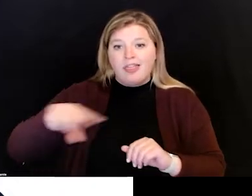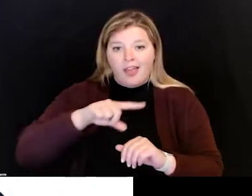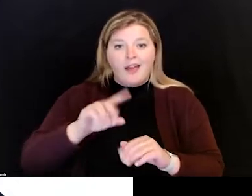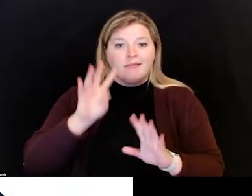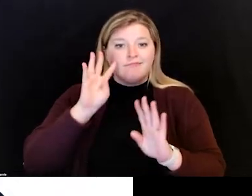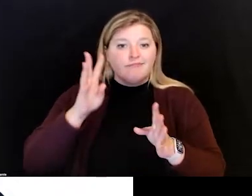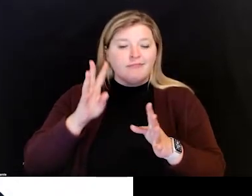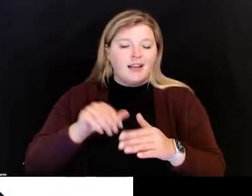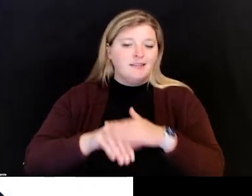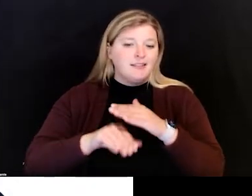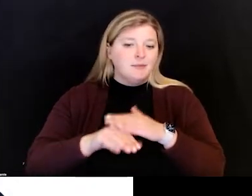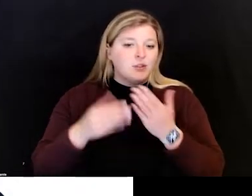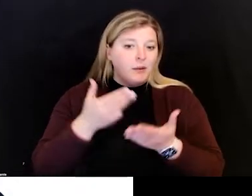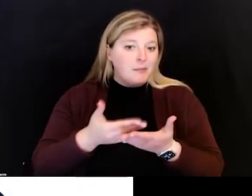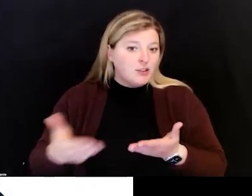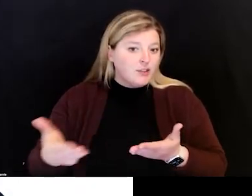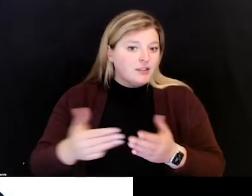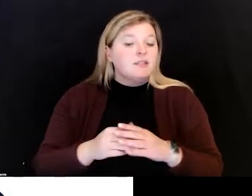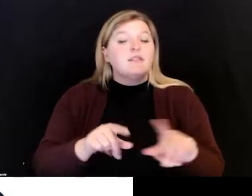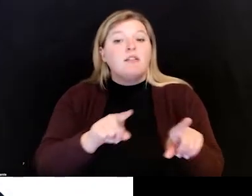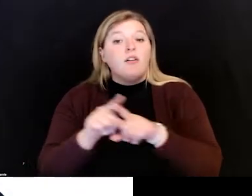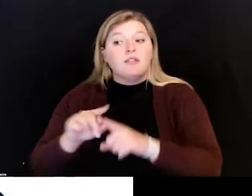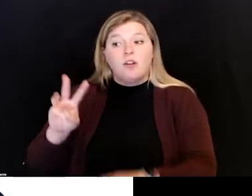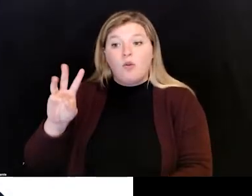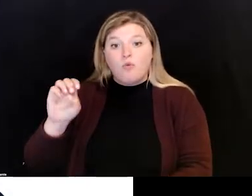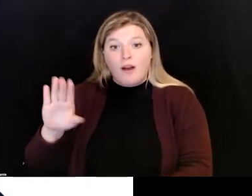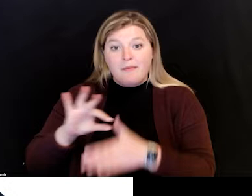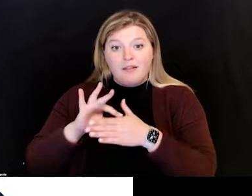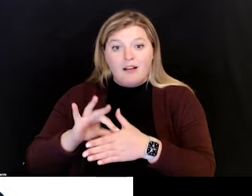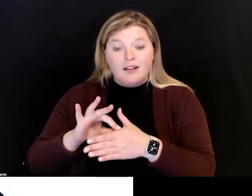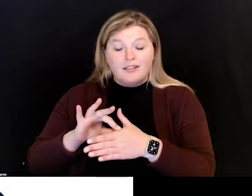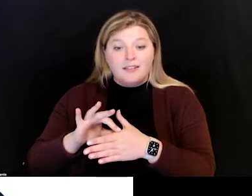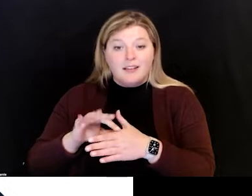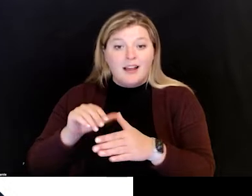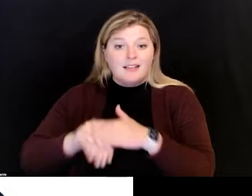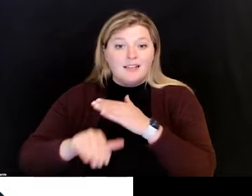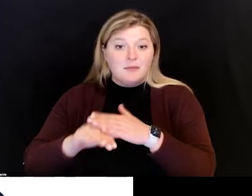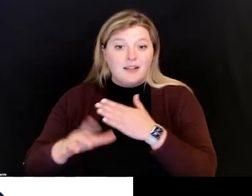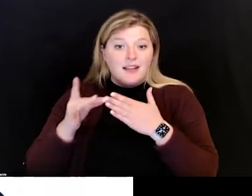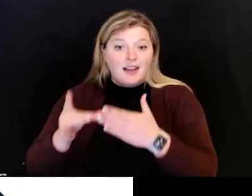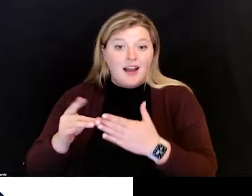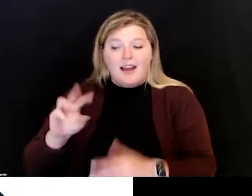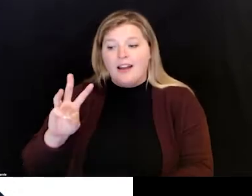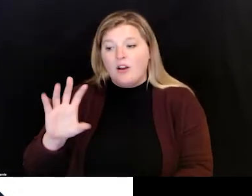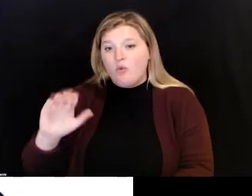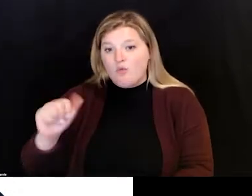They're also going to touch on how the Web Content Accessibility Guidelines benefit document creators.